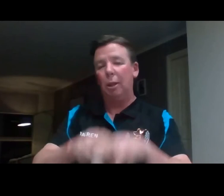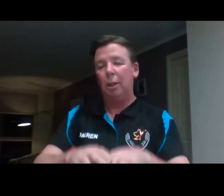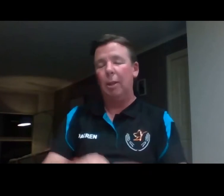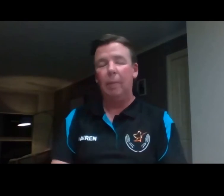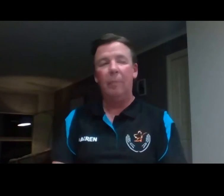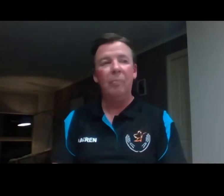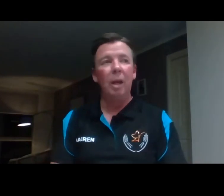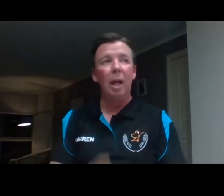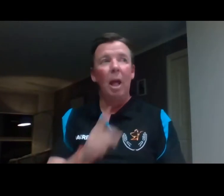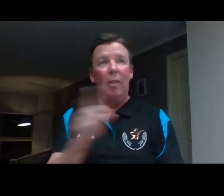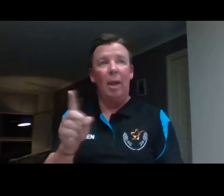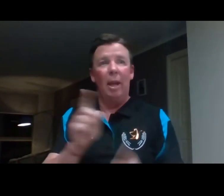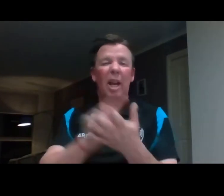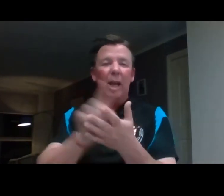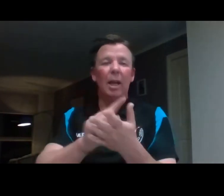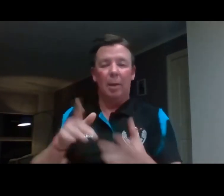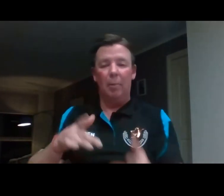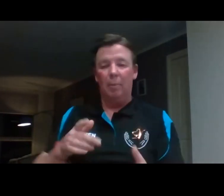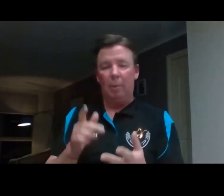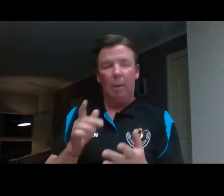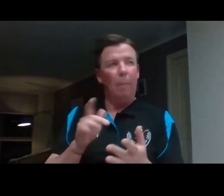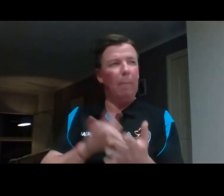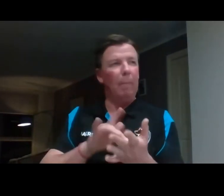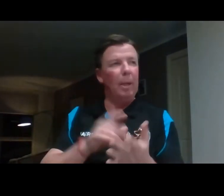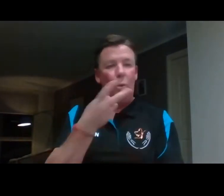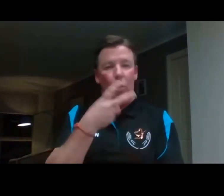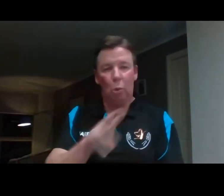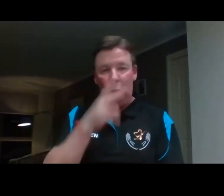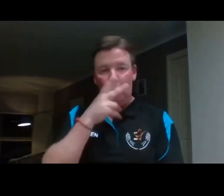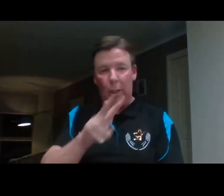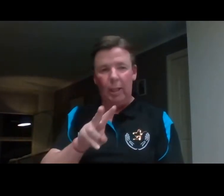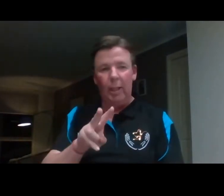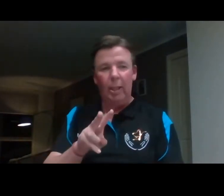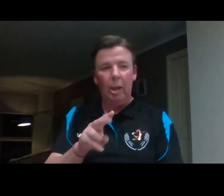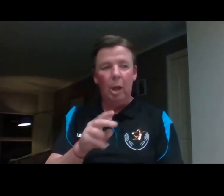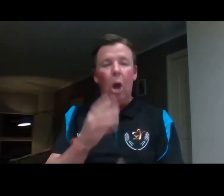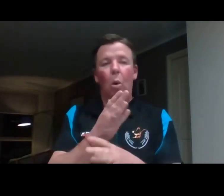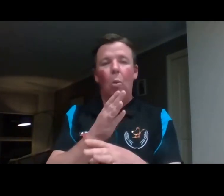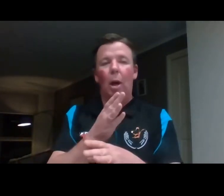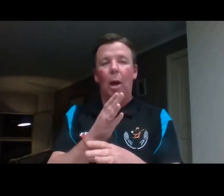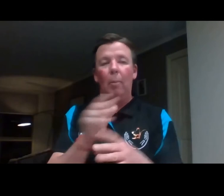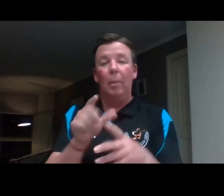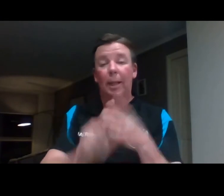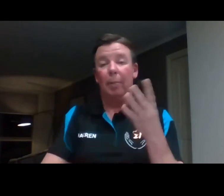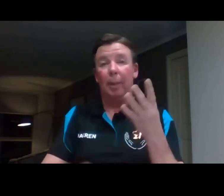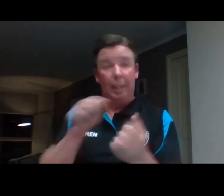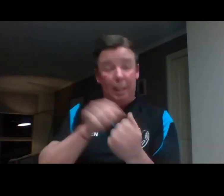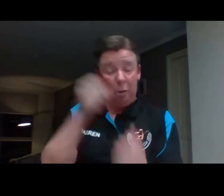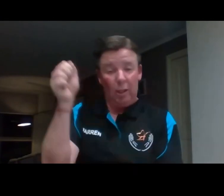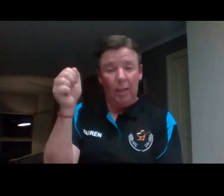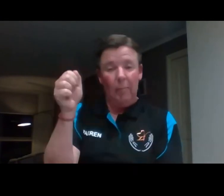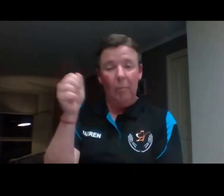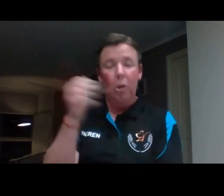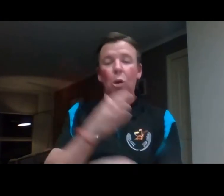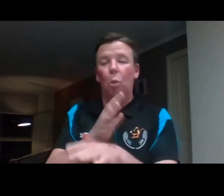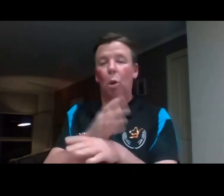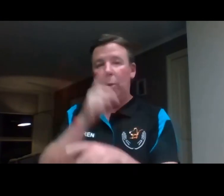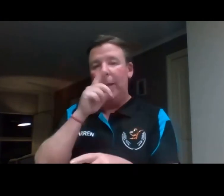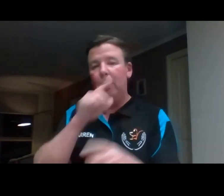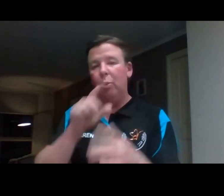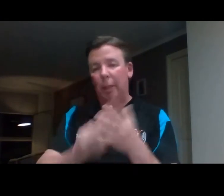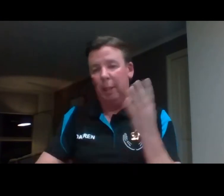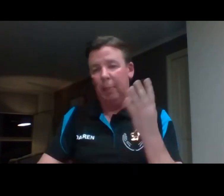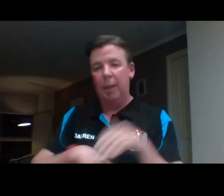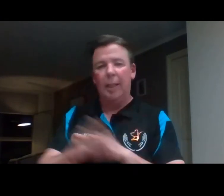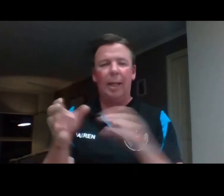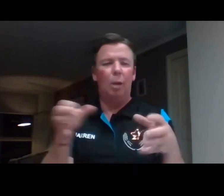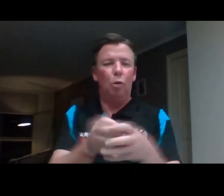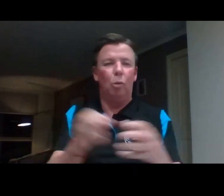Then, later, in my mid-20s, I did a disability degree to work with people with disabilities